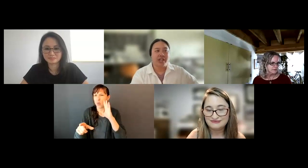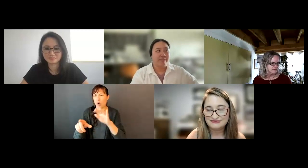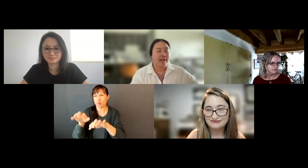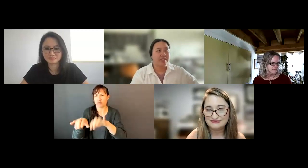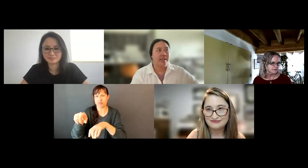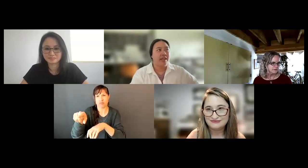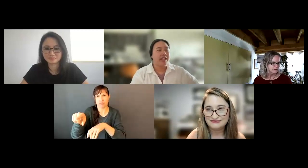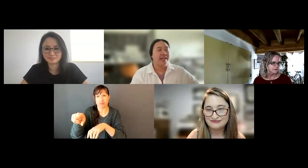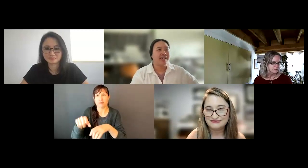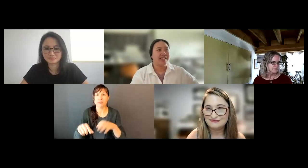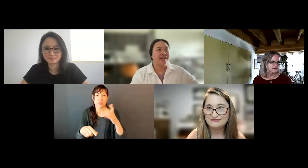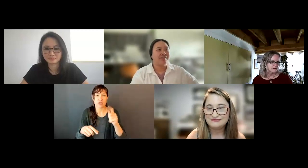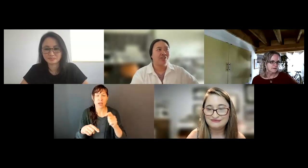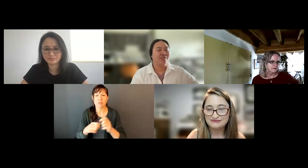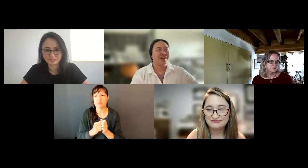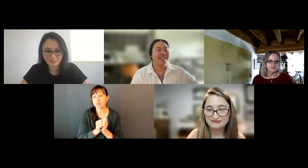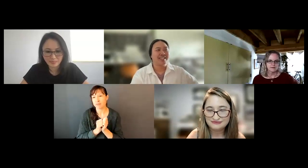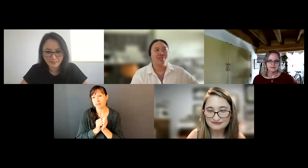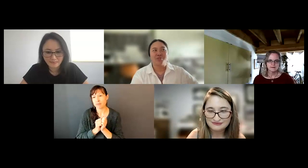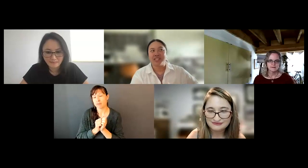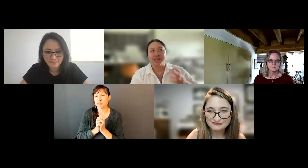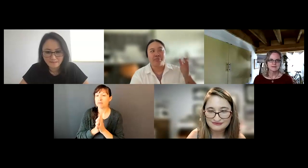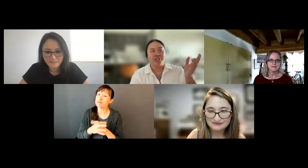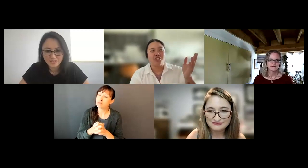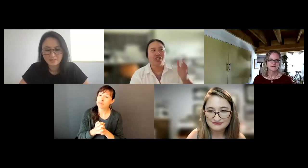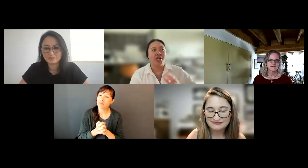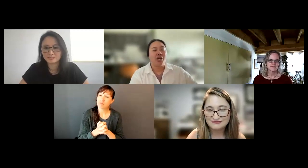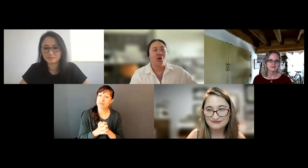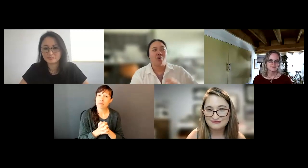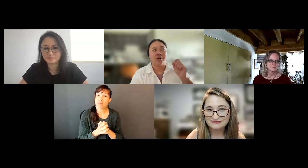into the chat box and then feel free to take a picture